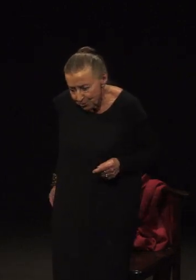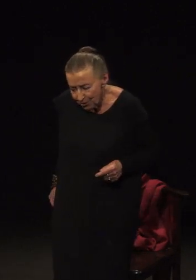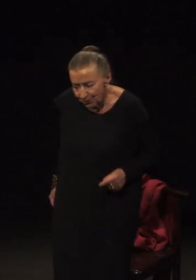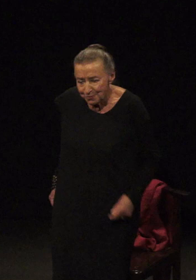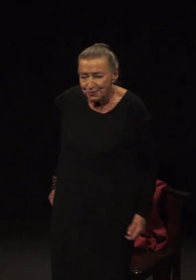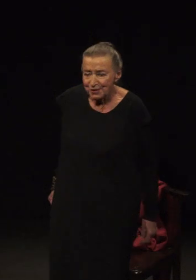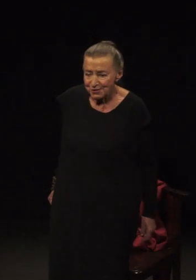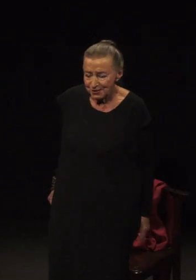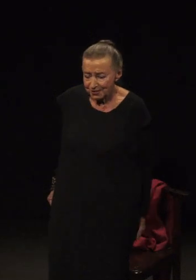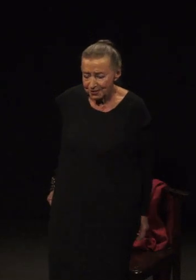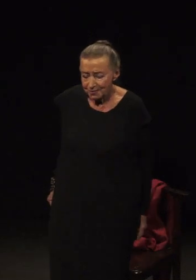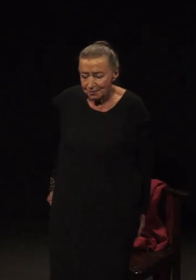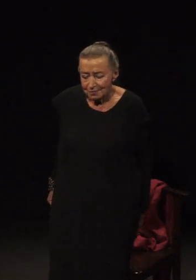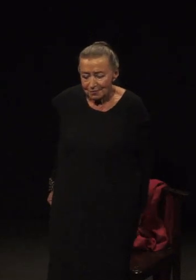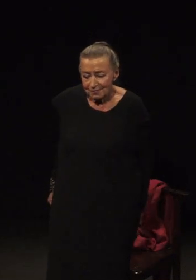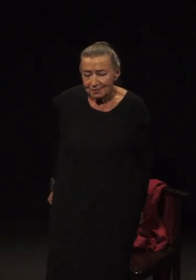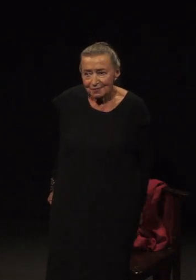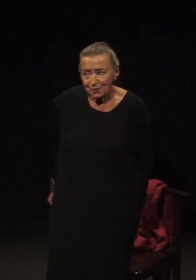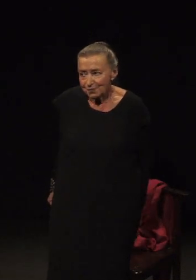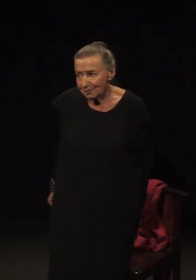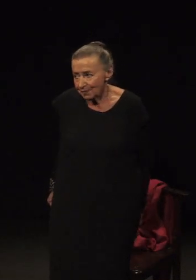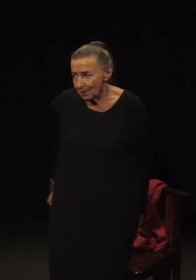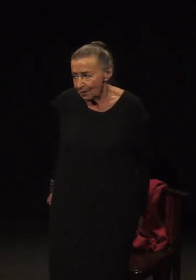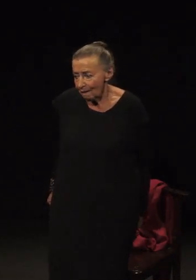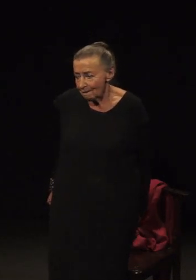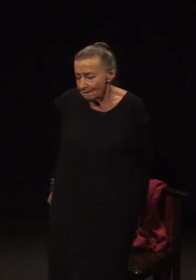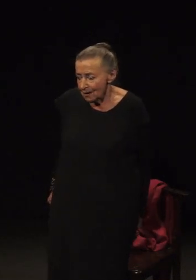I need to know these things.